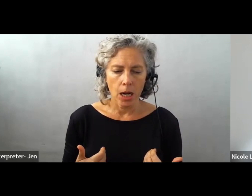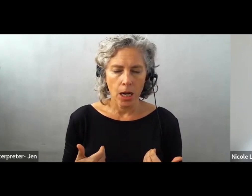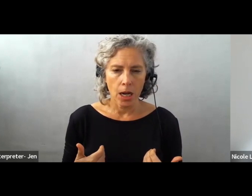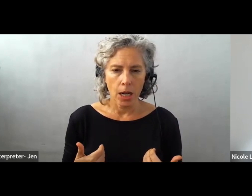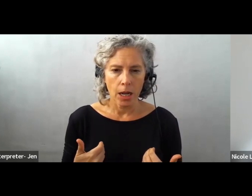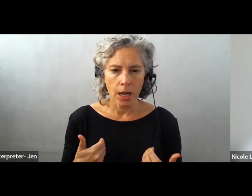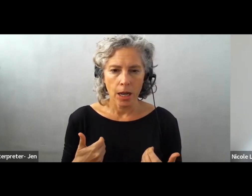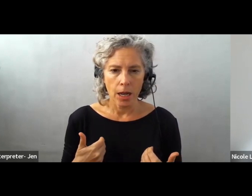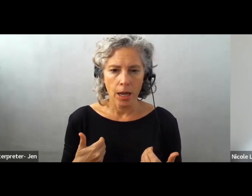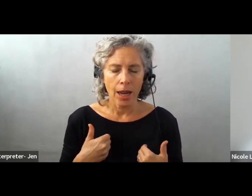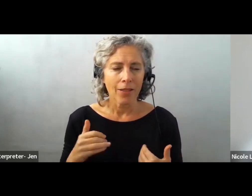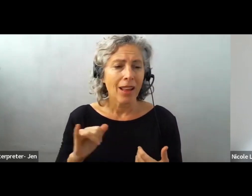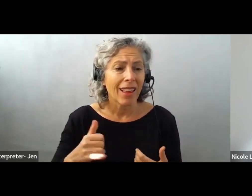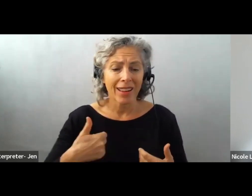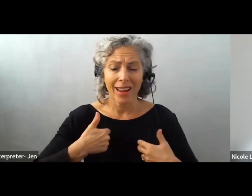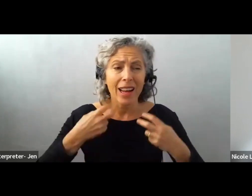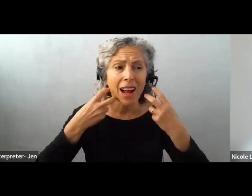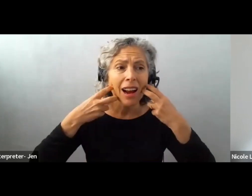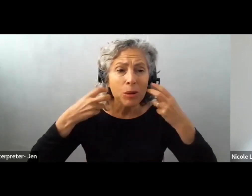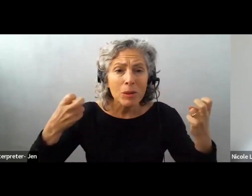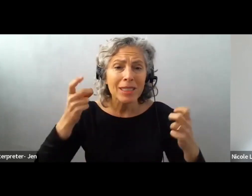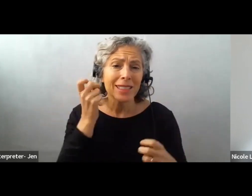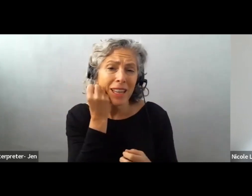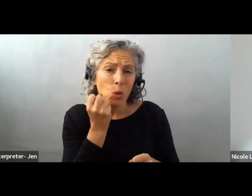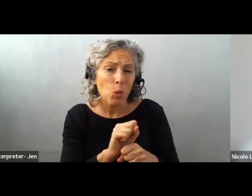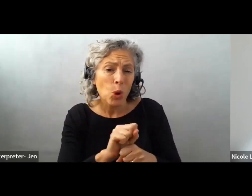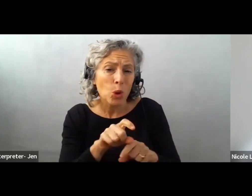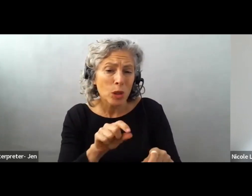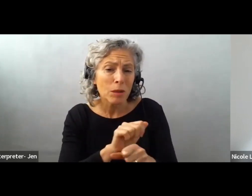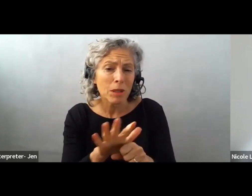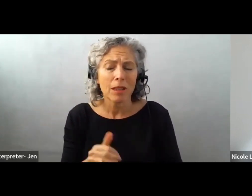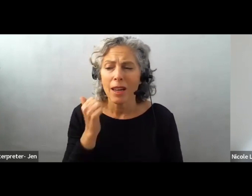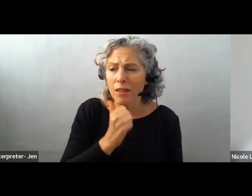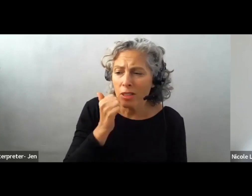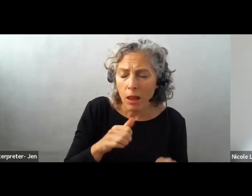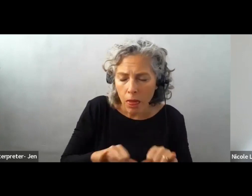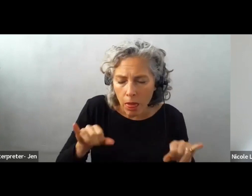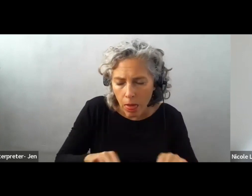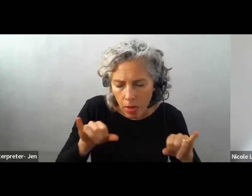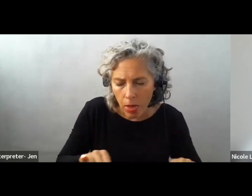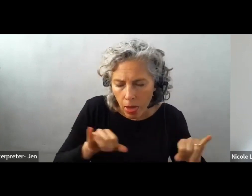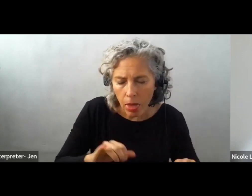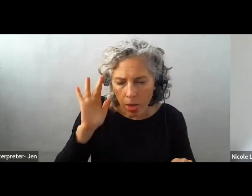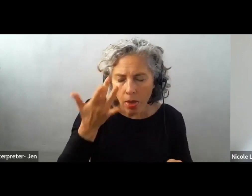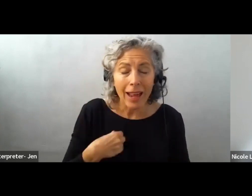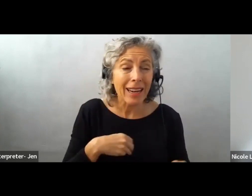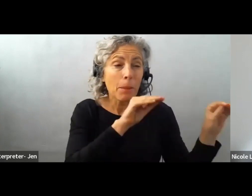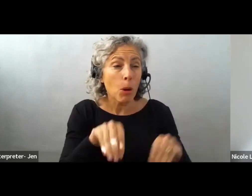like wisdom teeth removal, just the day to day grind. On top of that moving two times in the